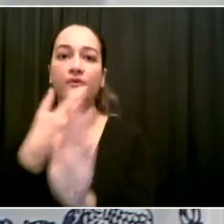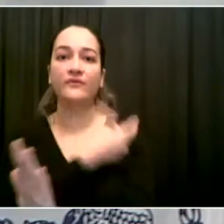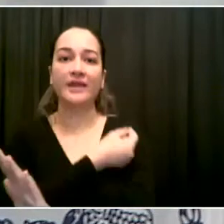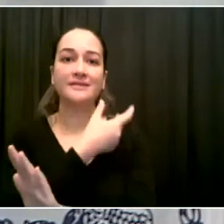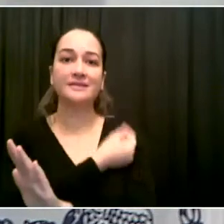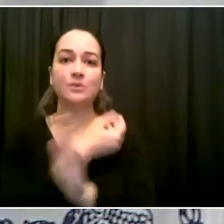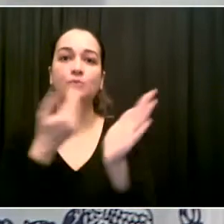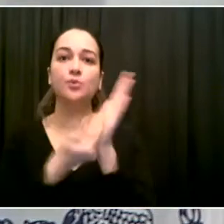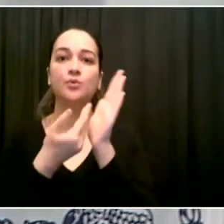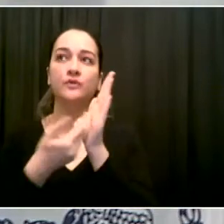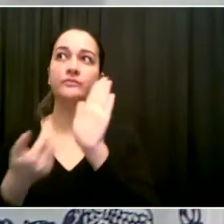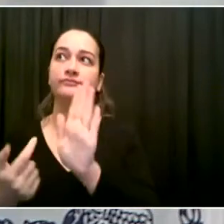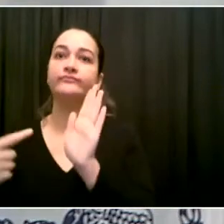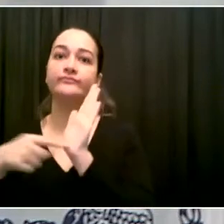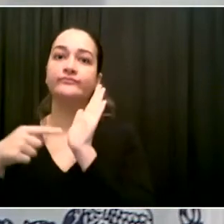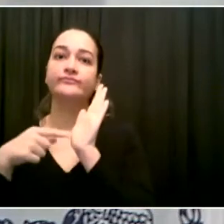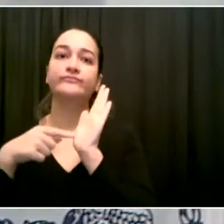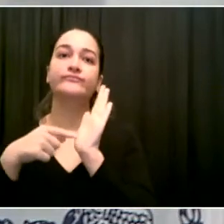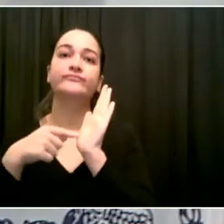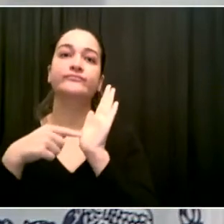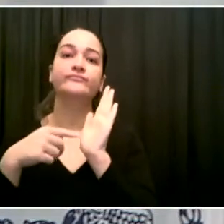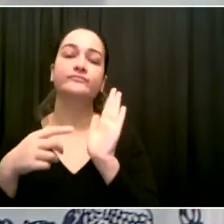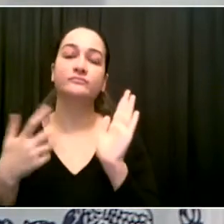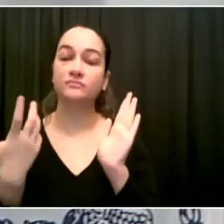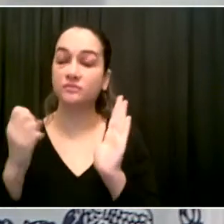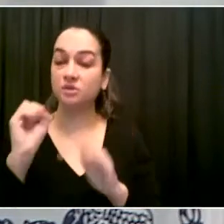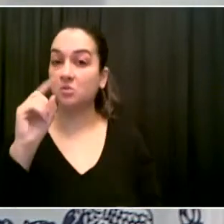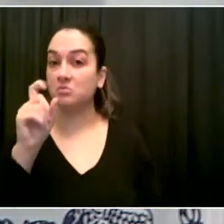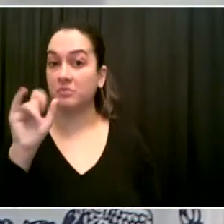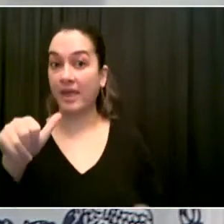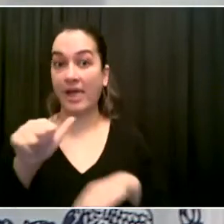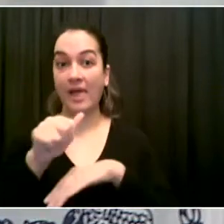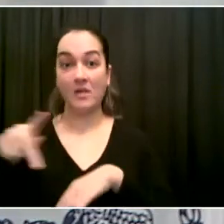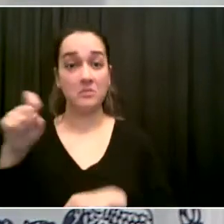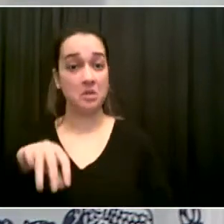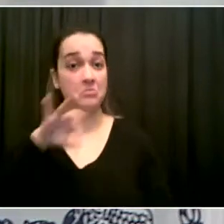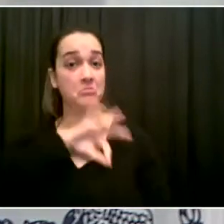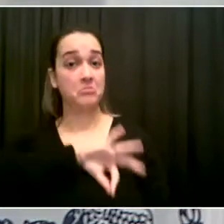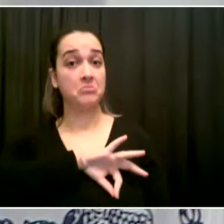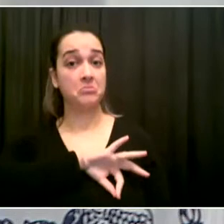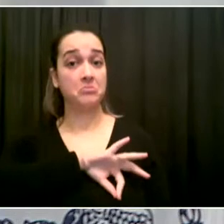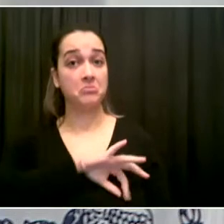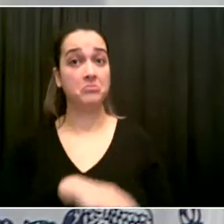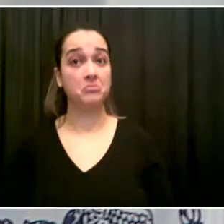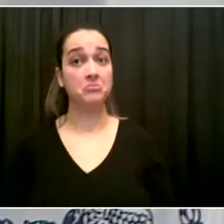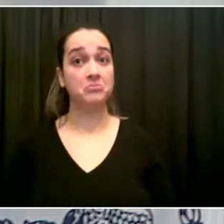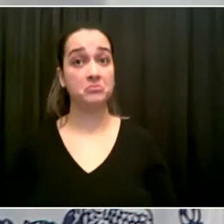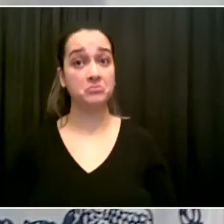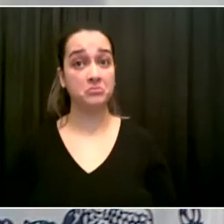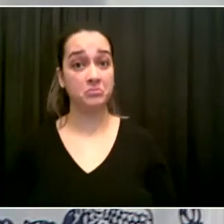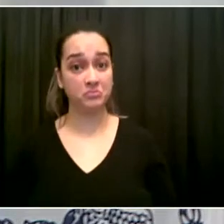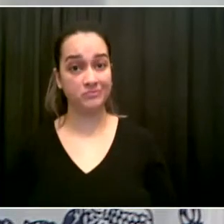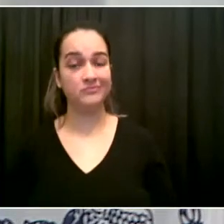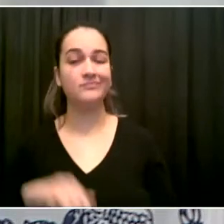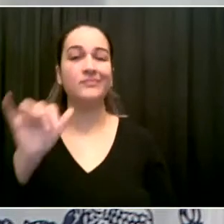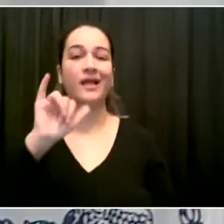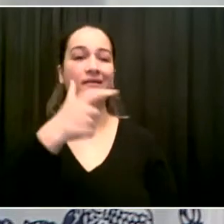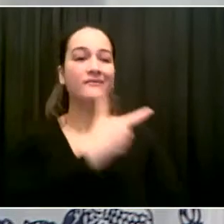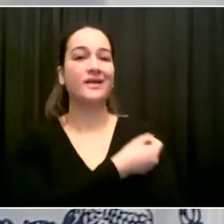WORK?